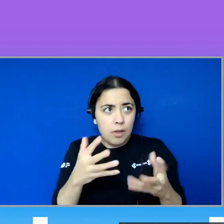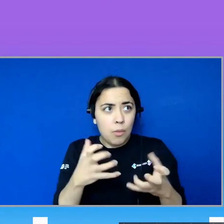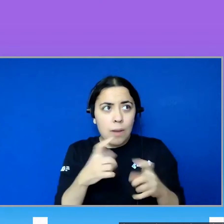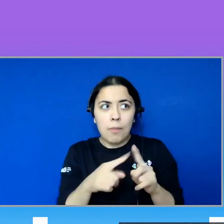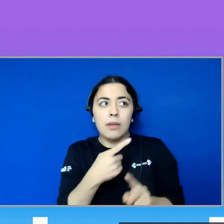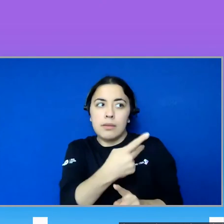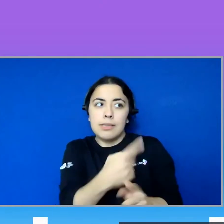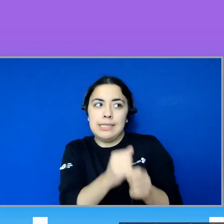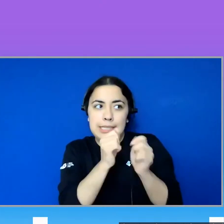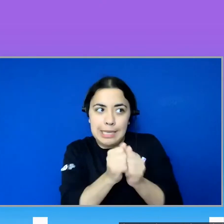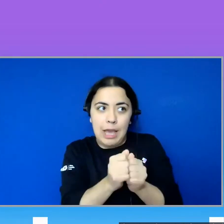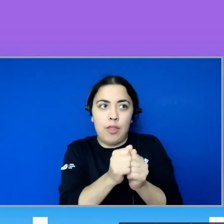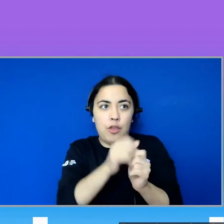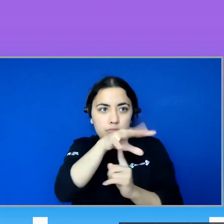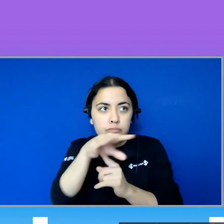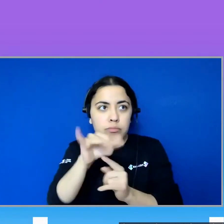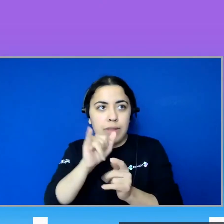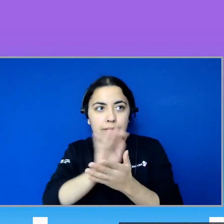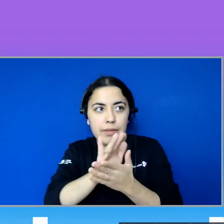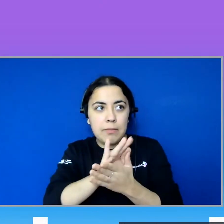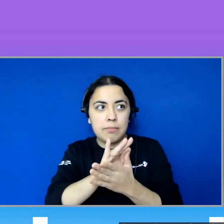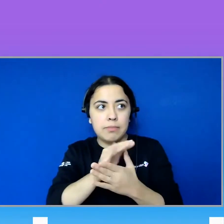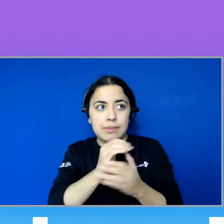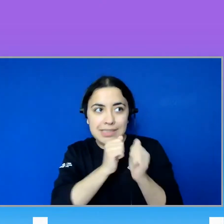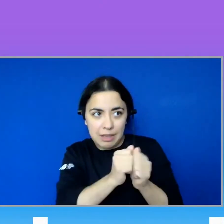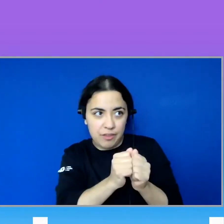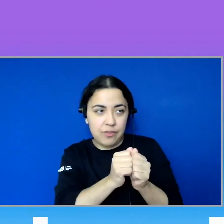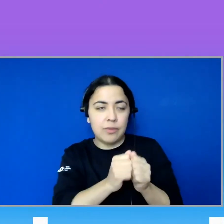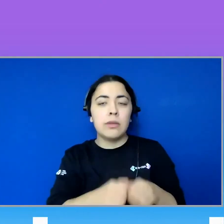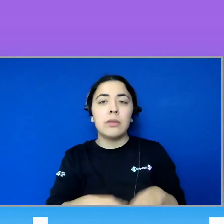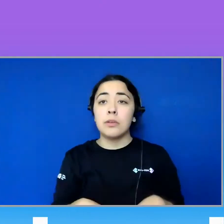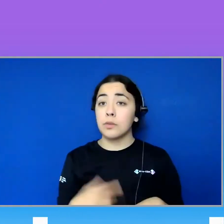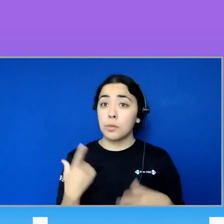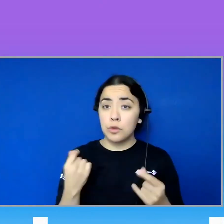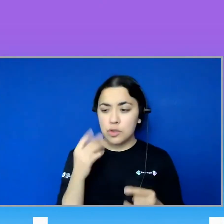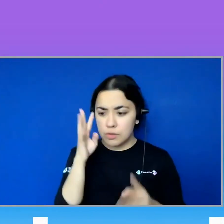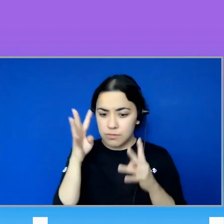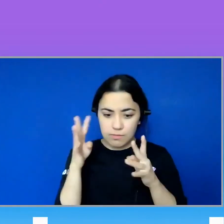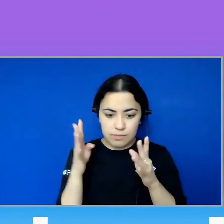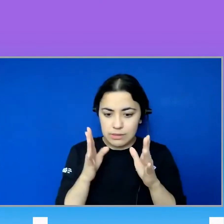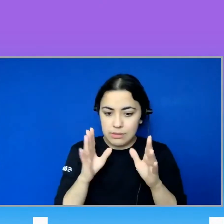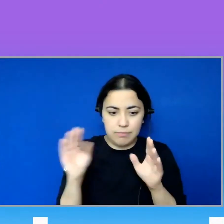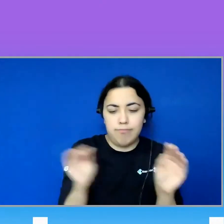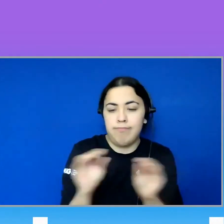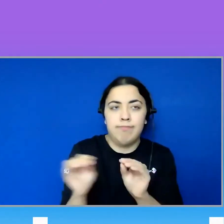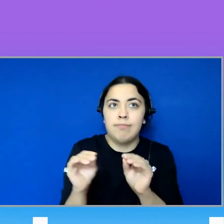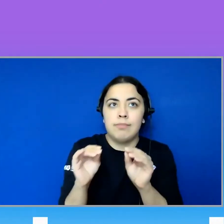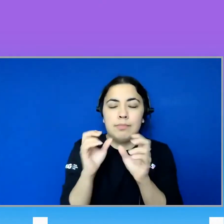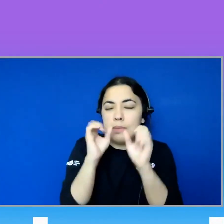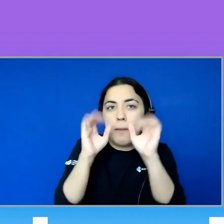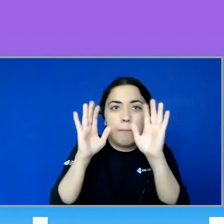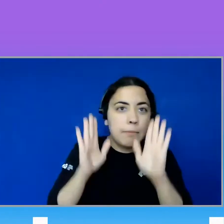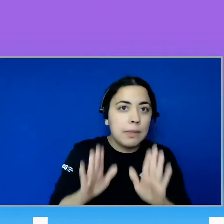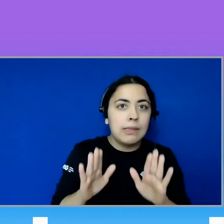film together. And so we wound